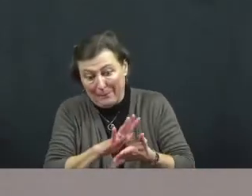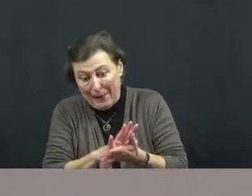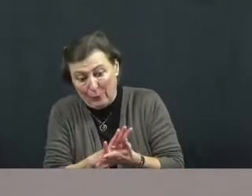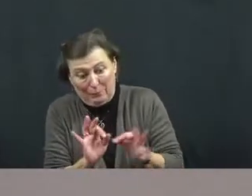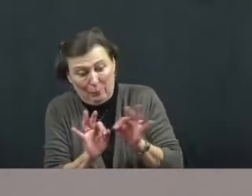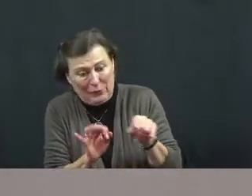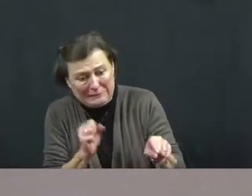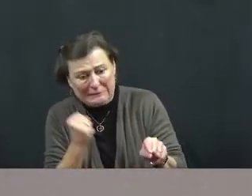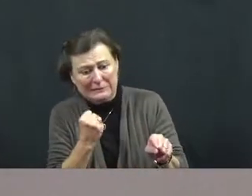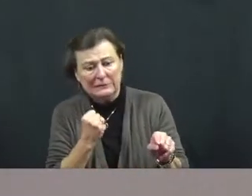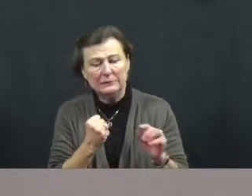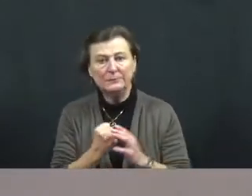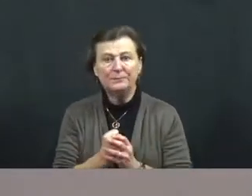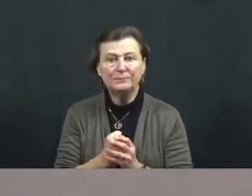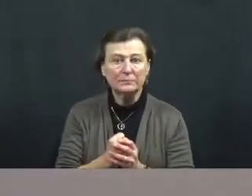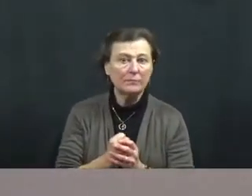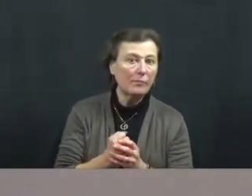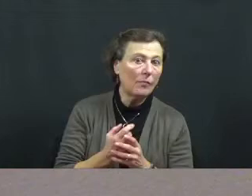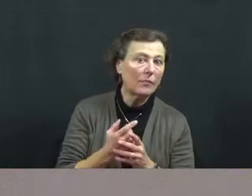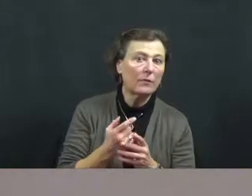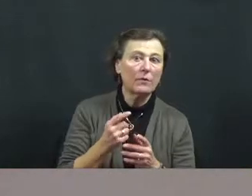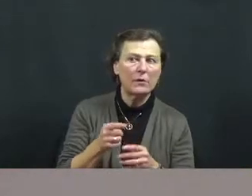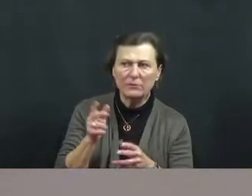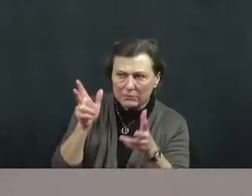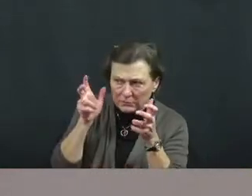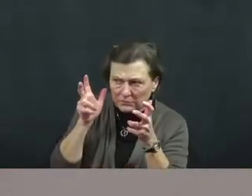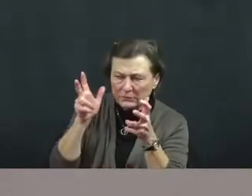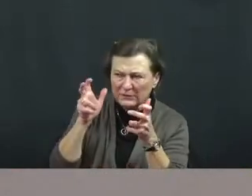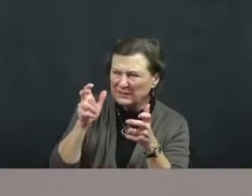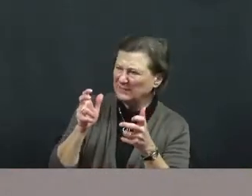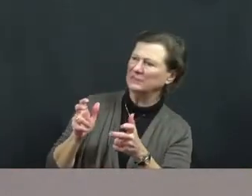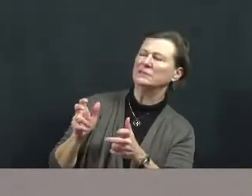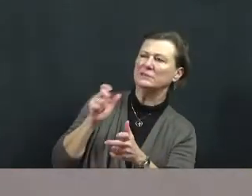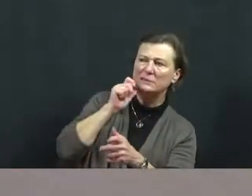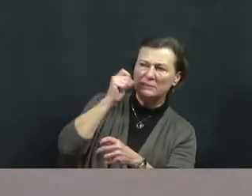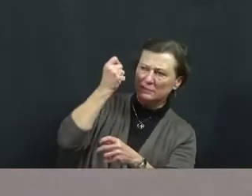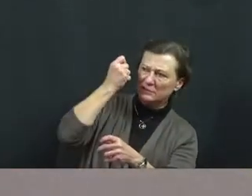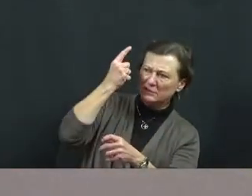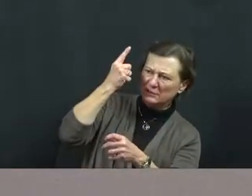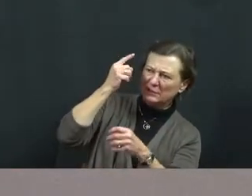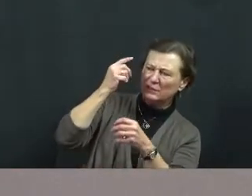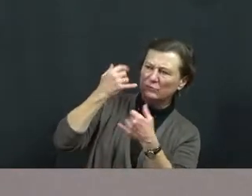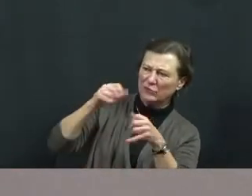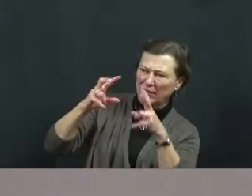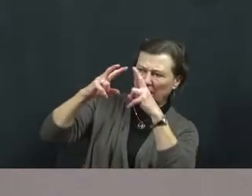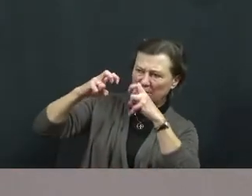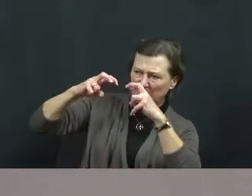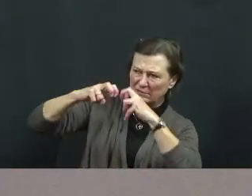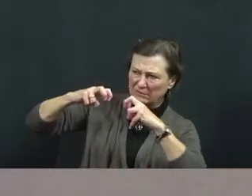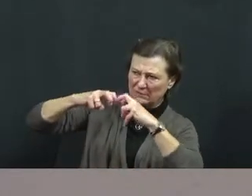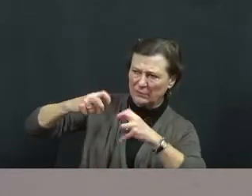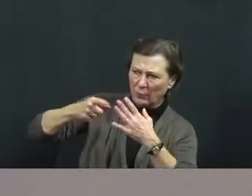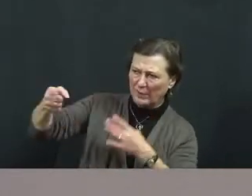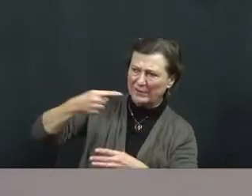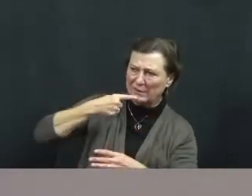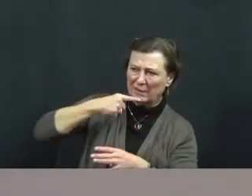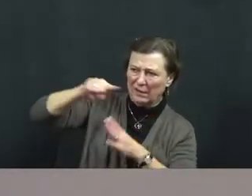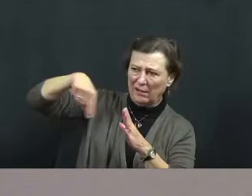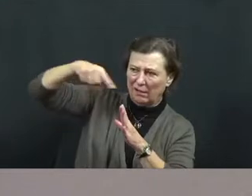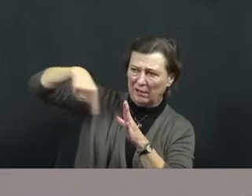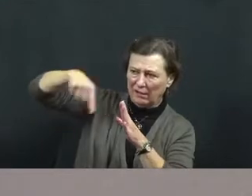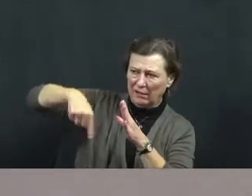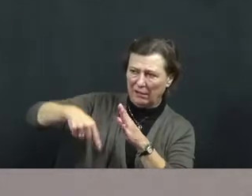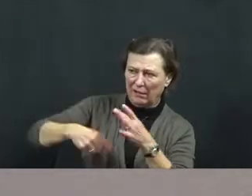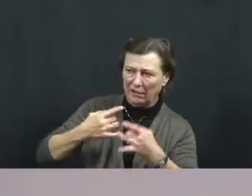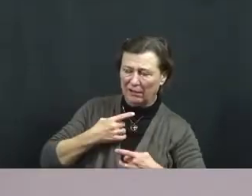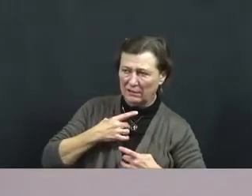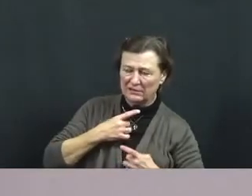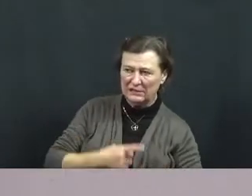You must interpret what someone says and delve into a dungeon of despair.